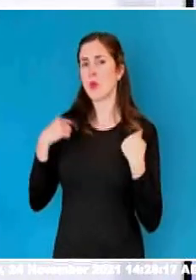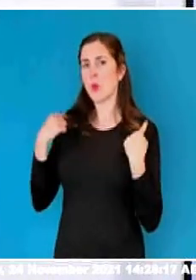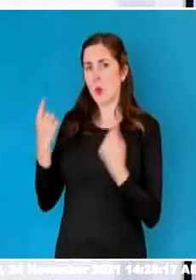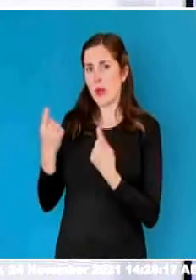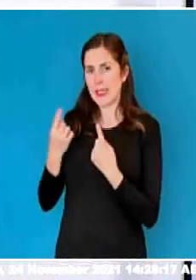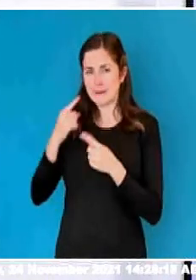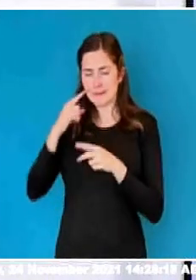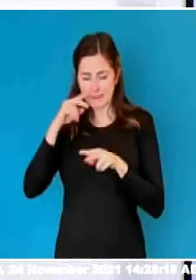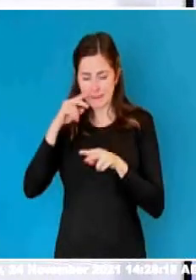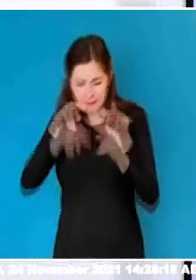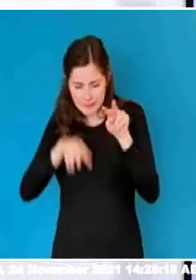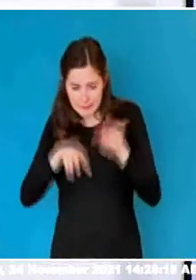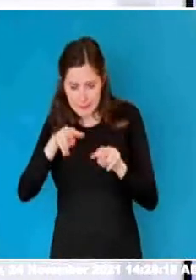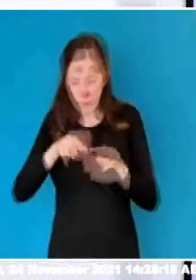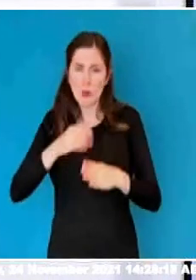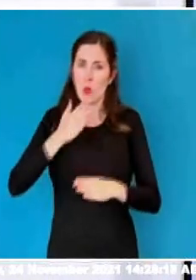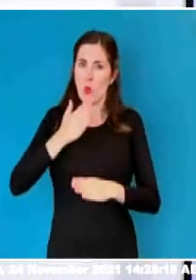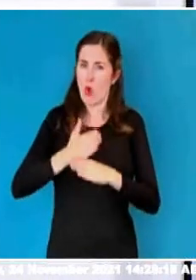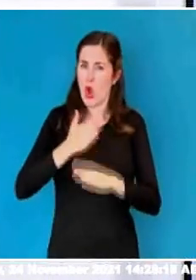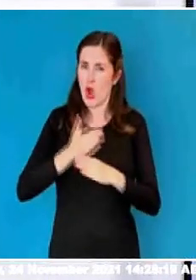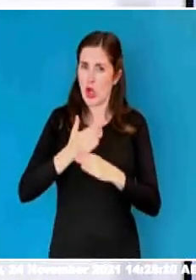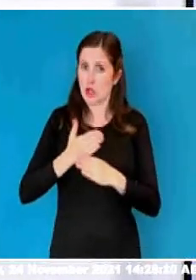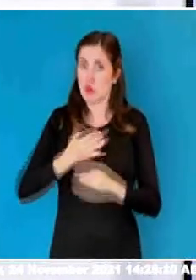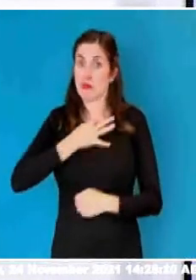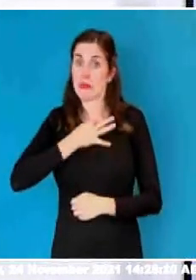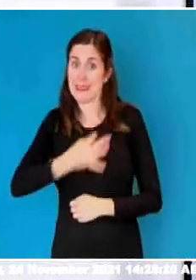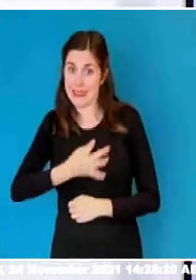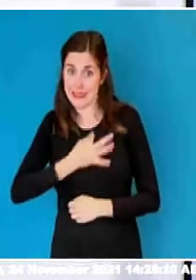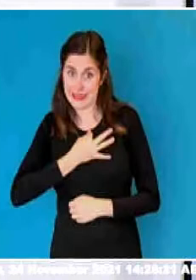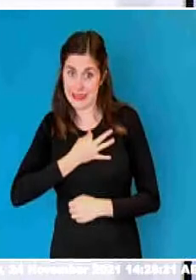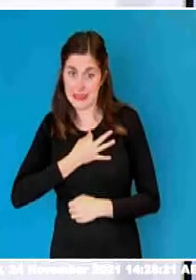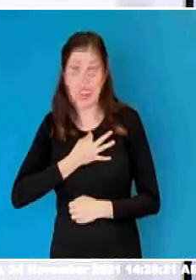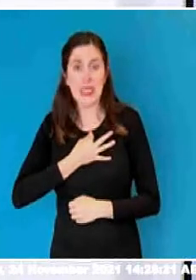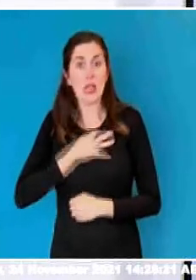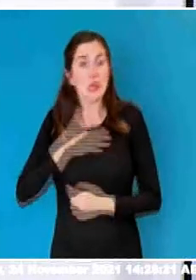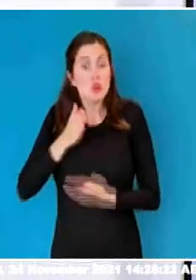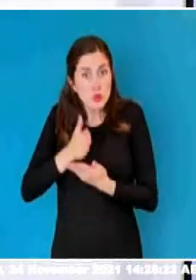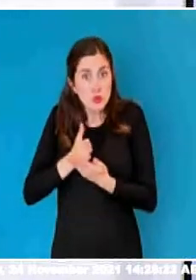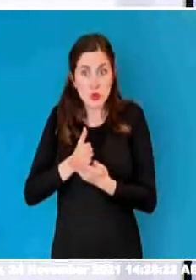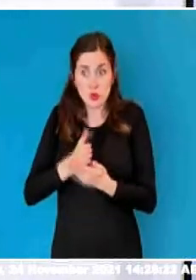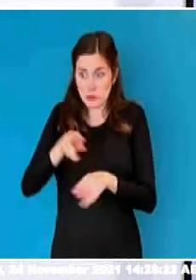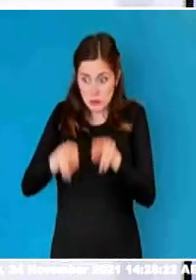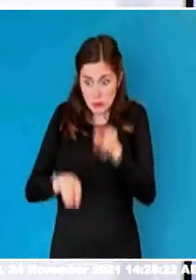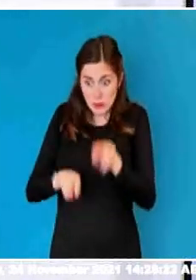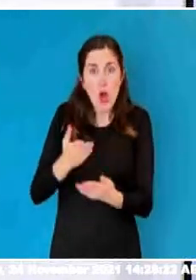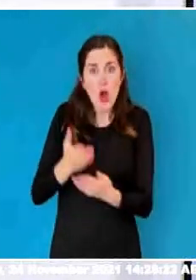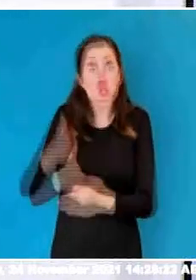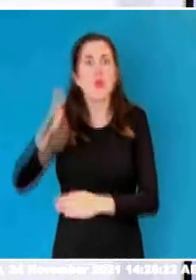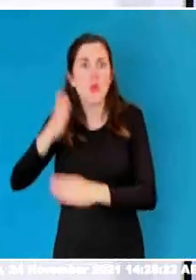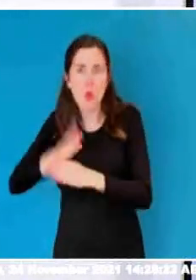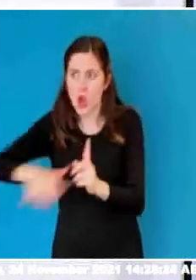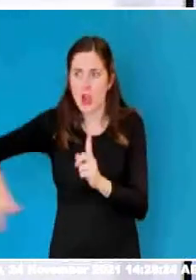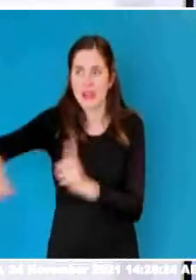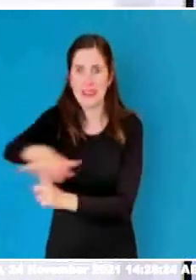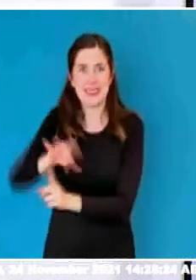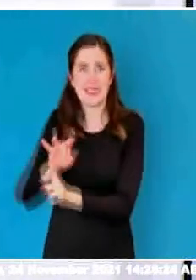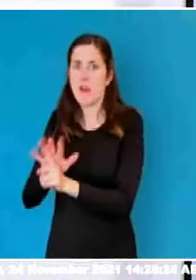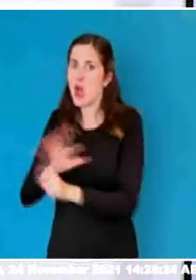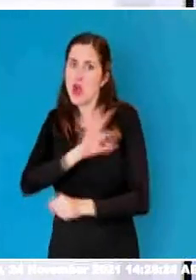assessment is of the workplace and the risk arising out of the work, not an